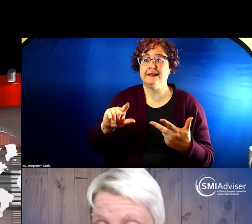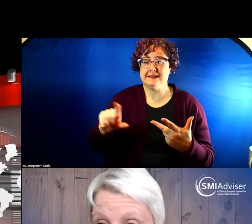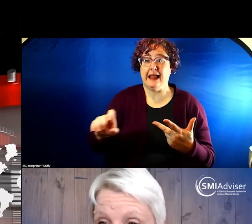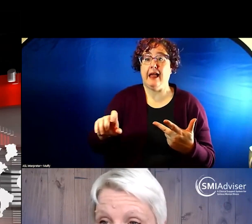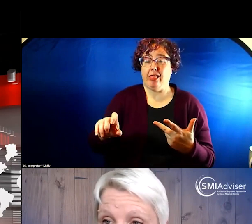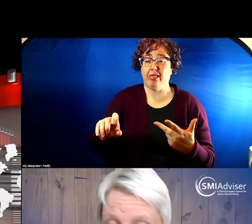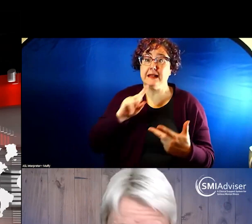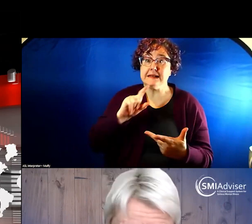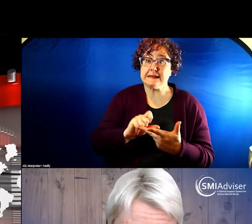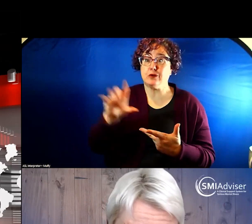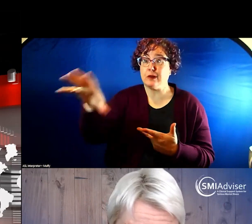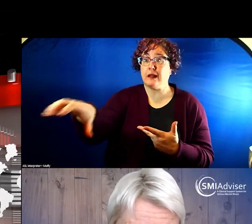LISELLE.